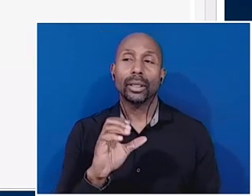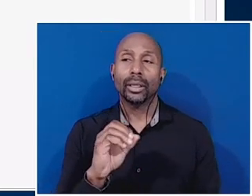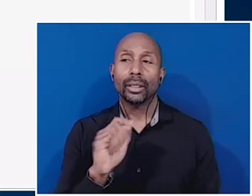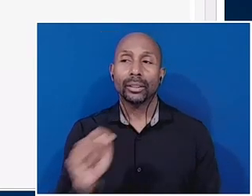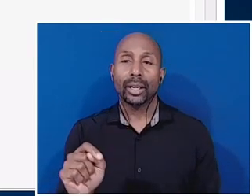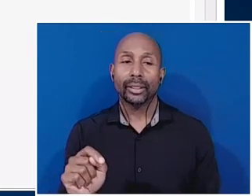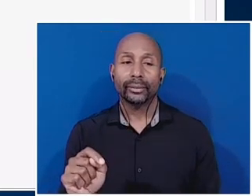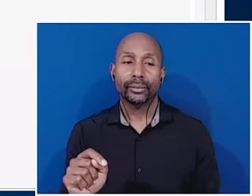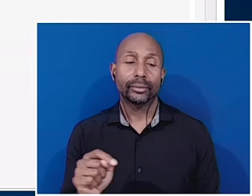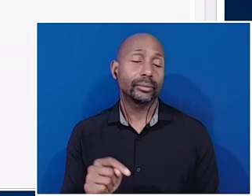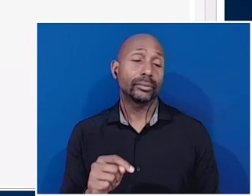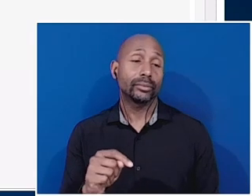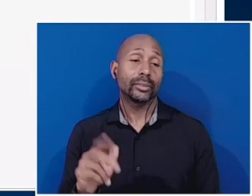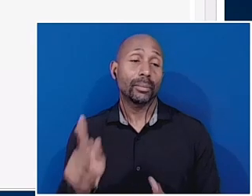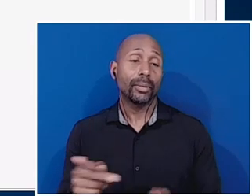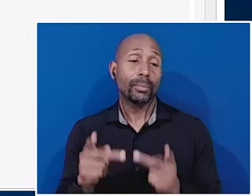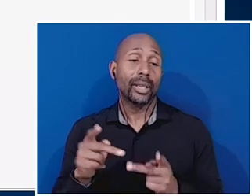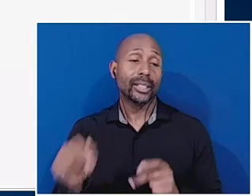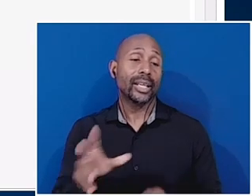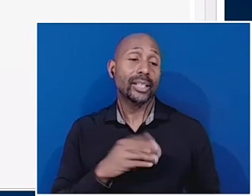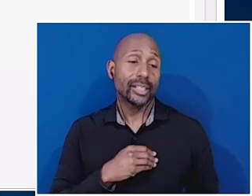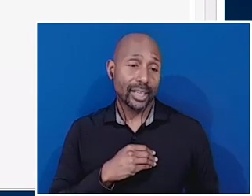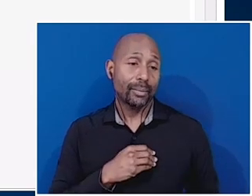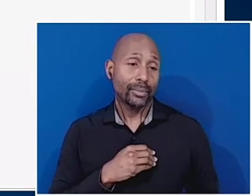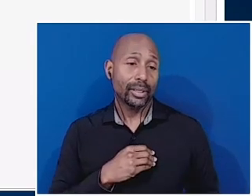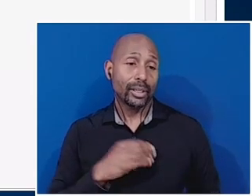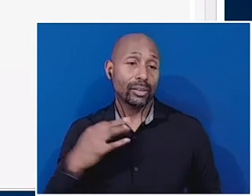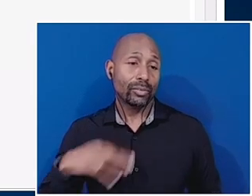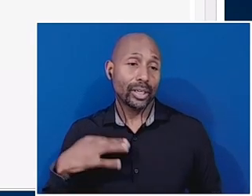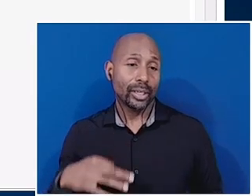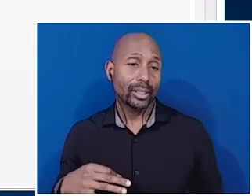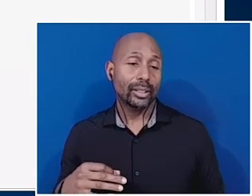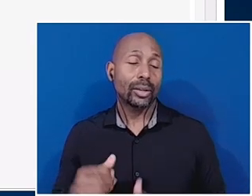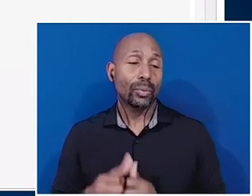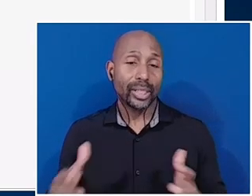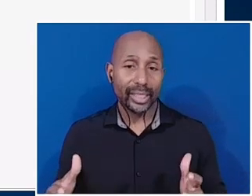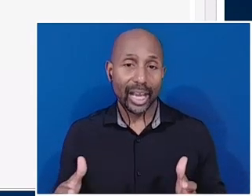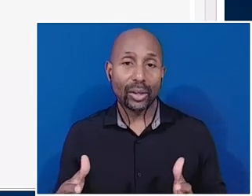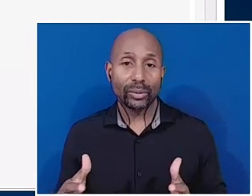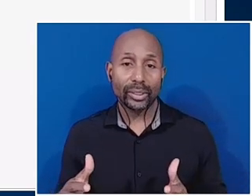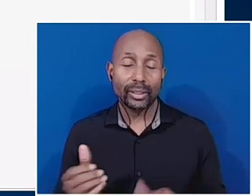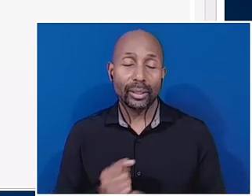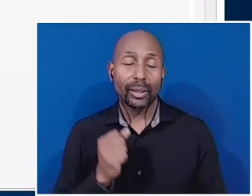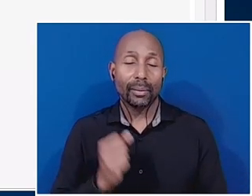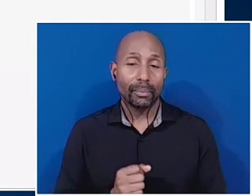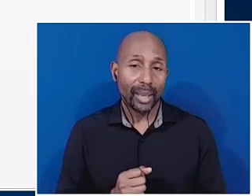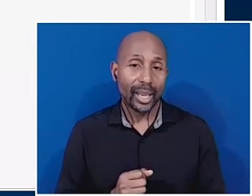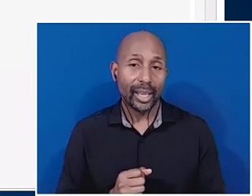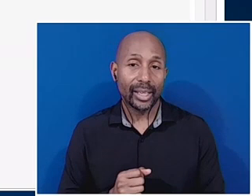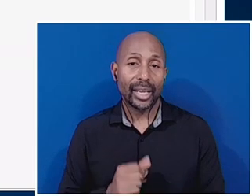not expedite time to degree because the credits don't really satisfy requirements. So you could technically satisfy the